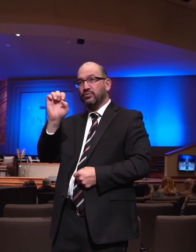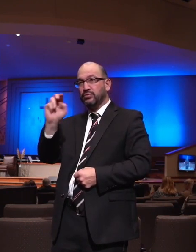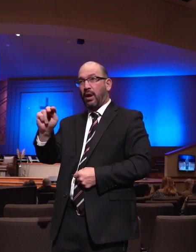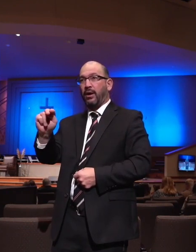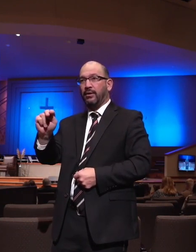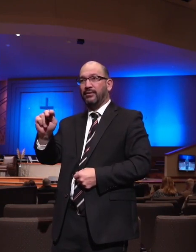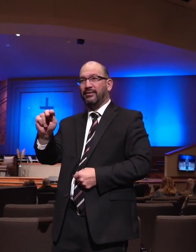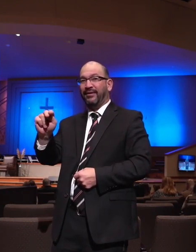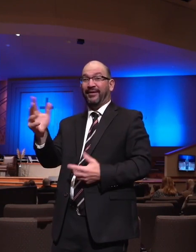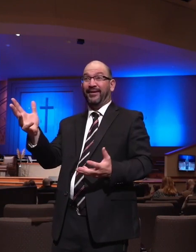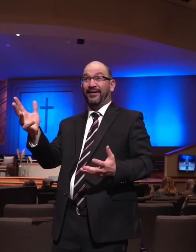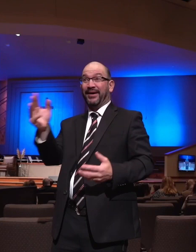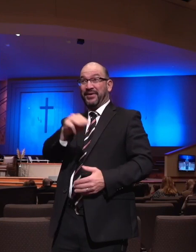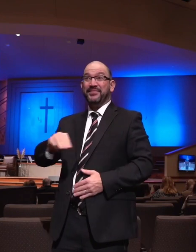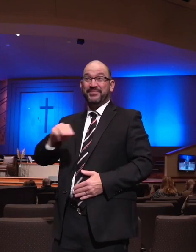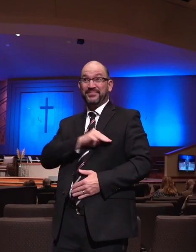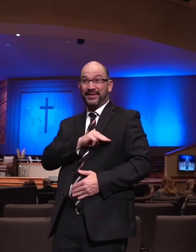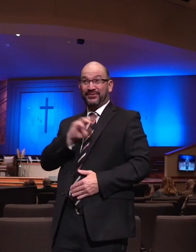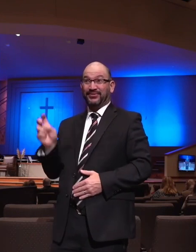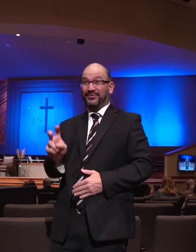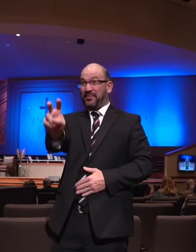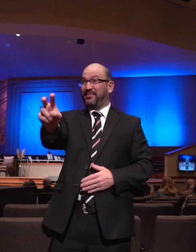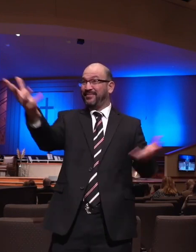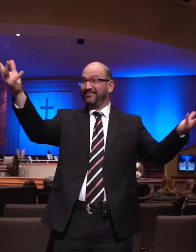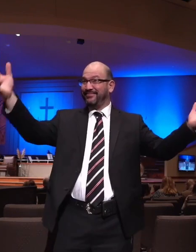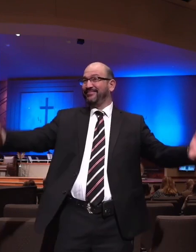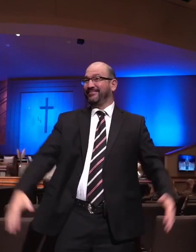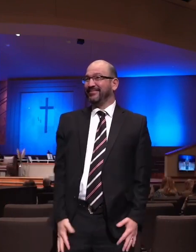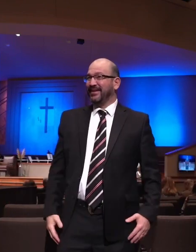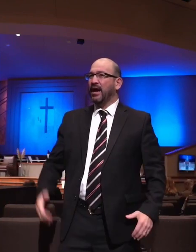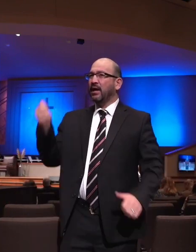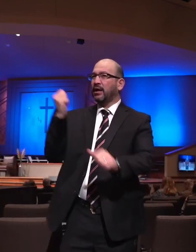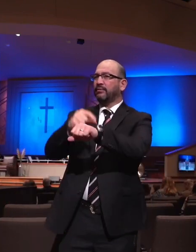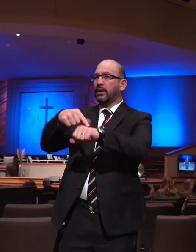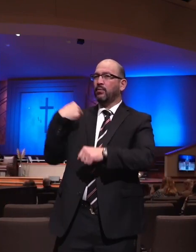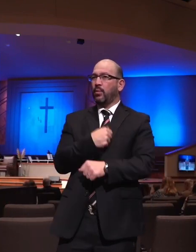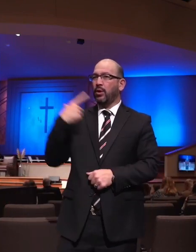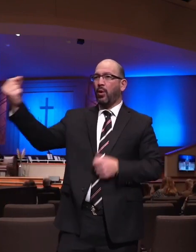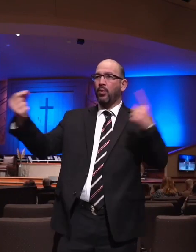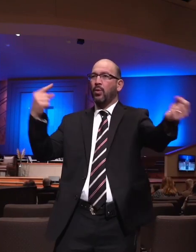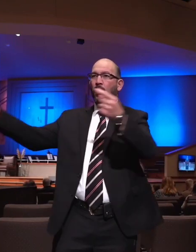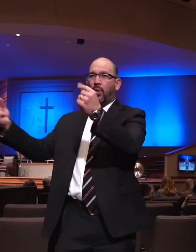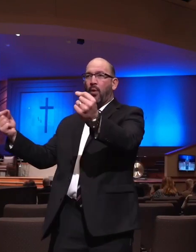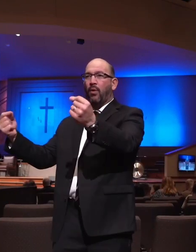does that mean it's going to be a what yeah yeah every trip is a missions trip